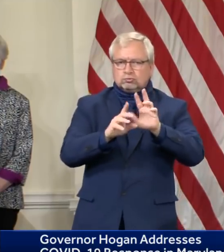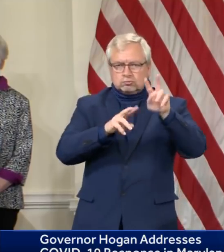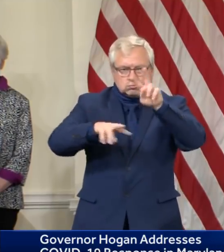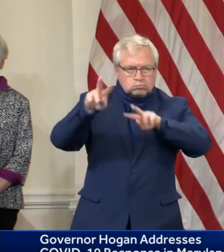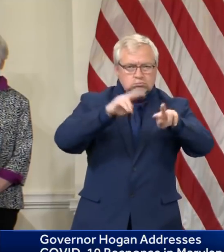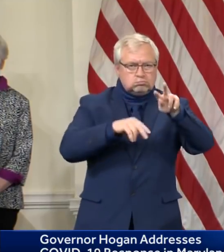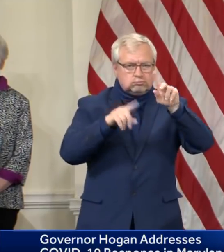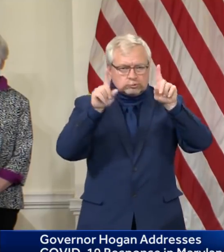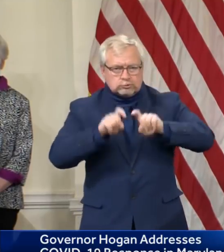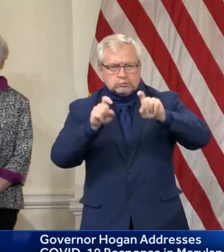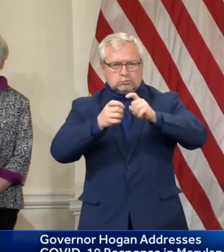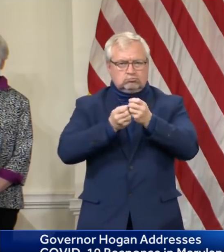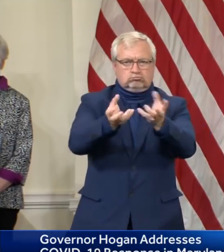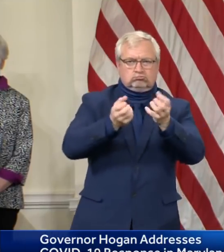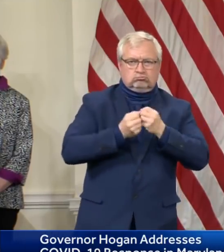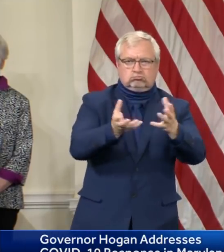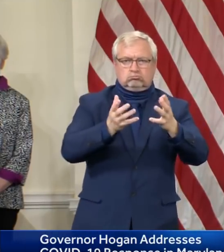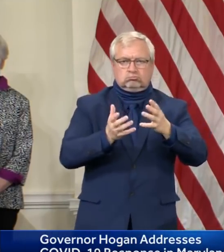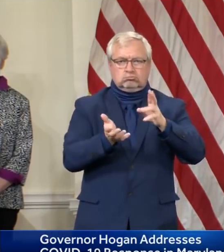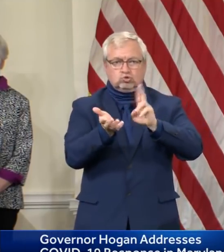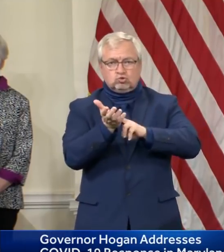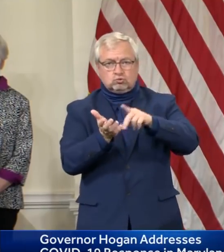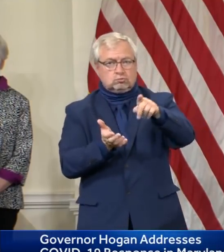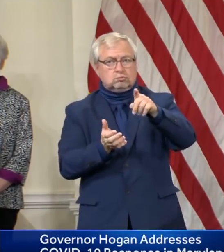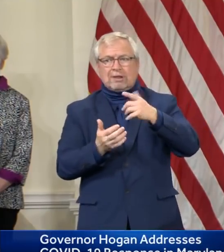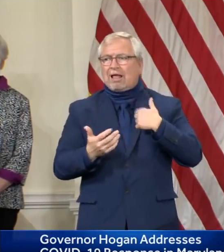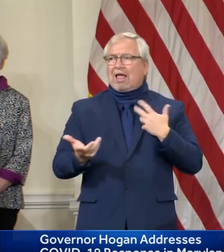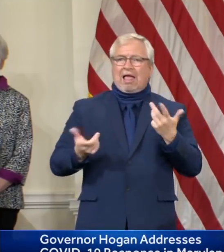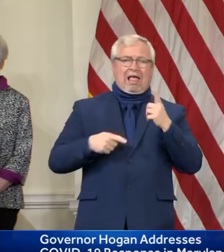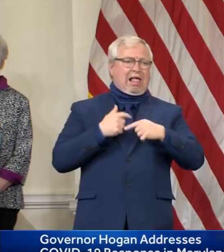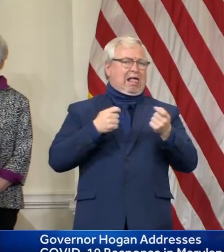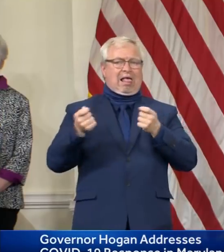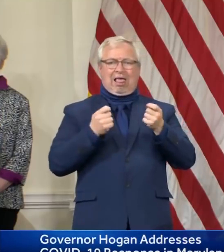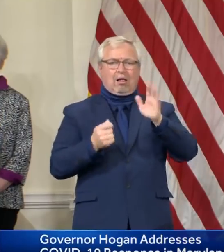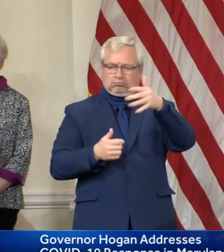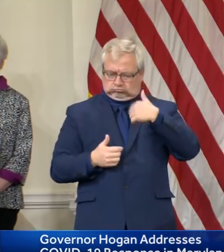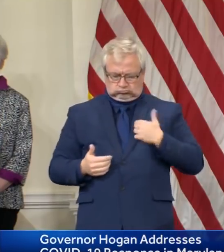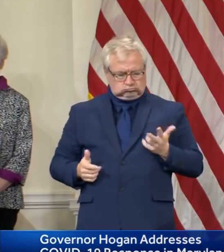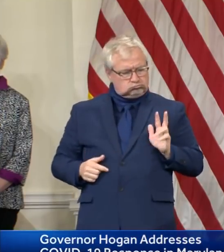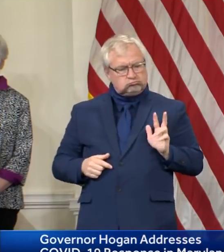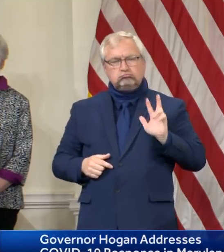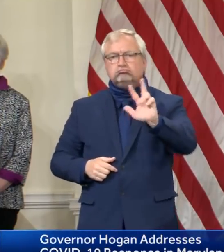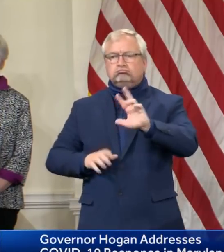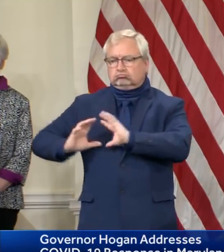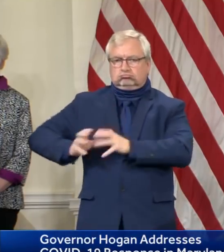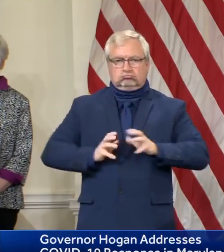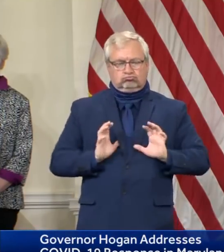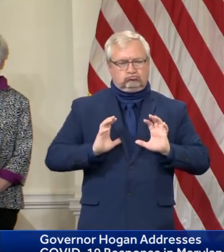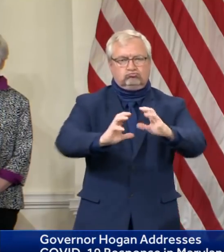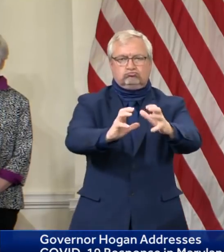WE CALLED FOR EVERYONE, WE HAVE STRIKE TEAMS AND MULTIPLE TEAMS GOING IN.